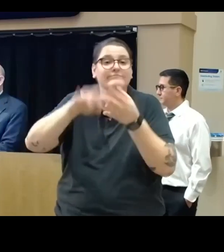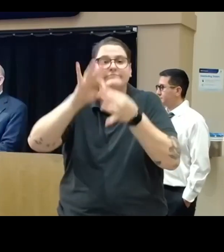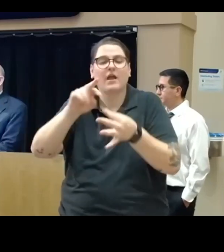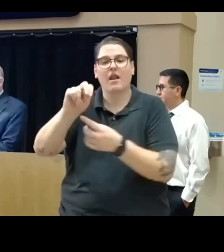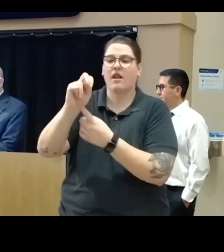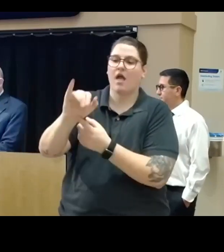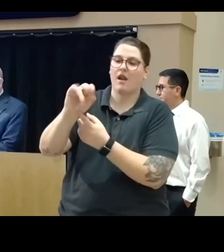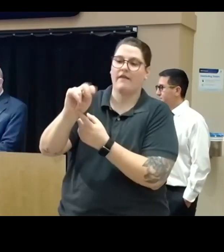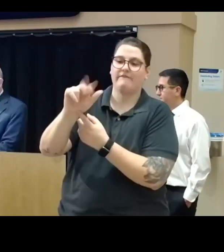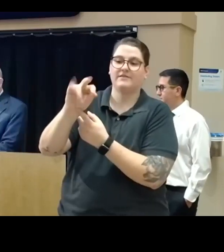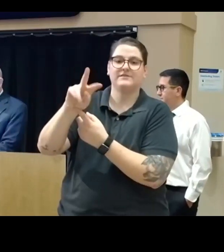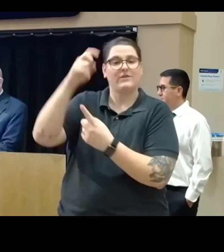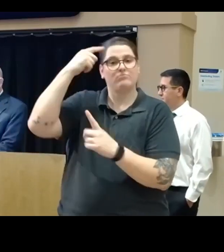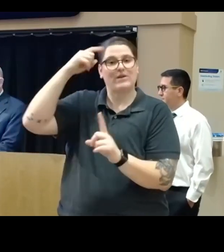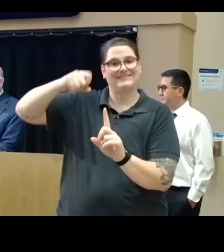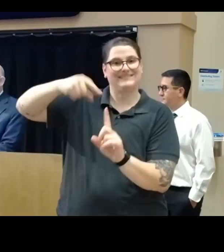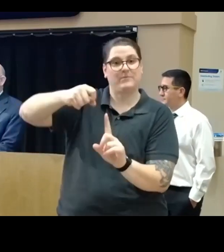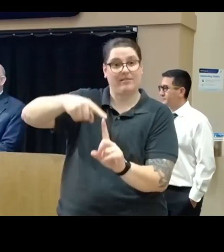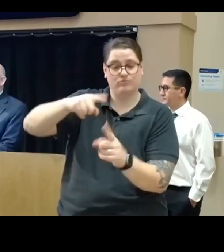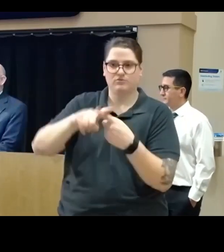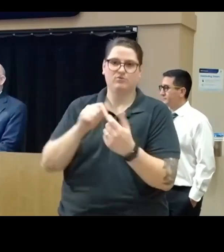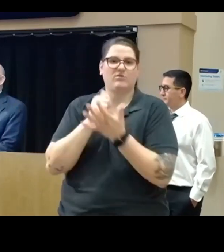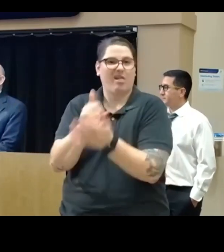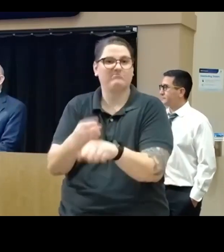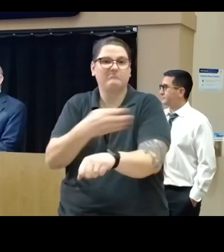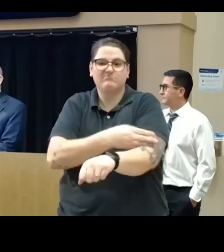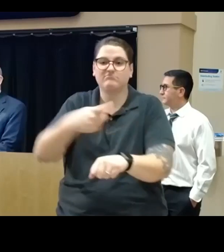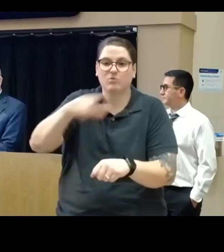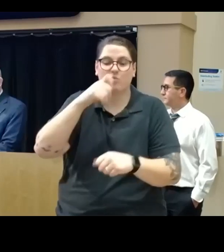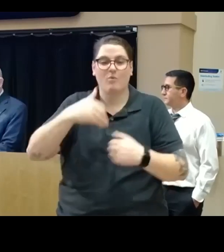stimulation to personalized treatments for patients with psychosis and bipolar disorder